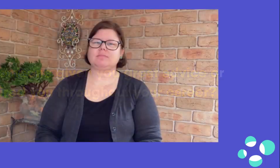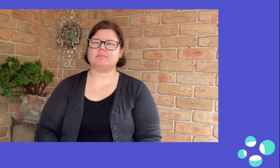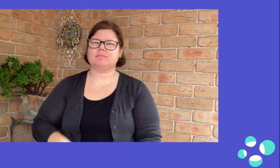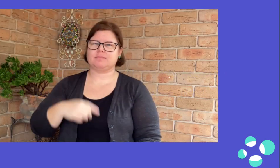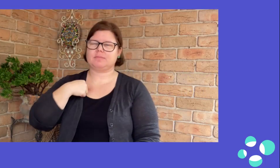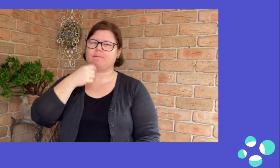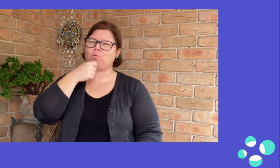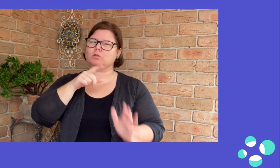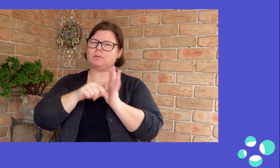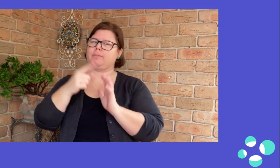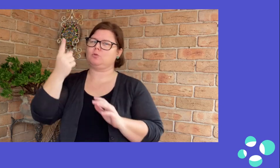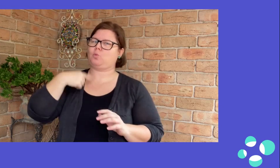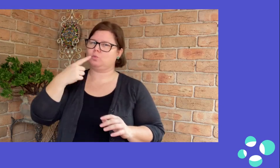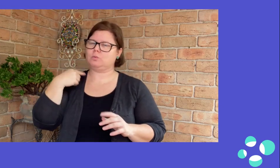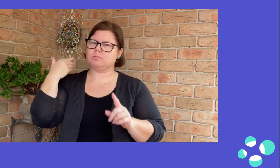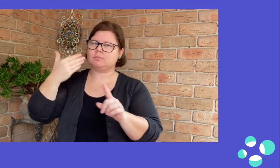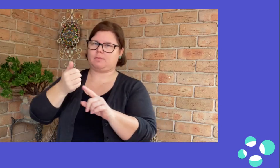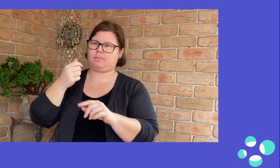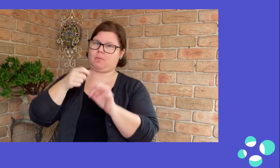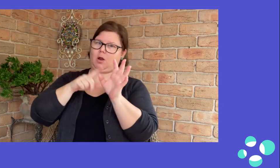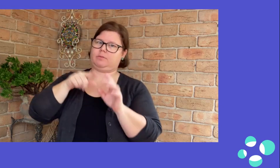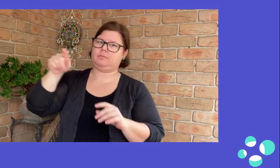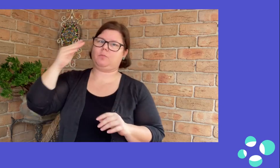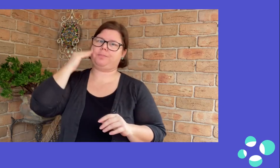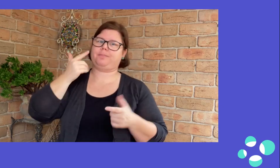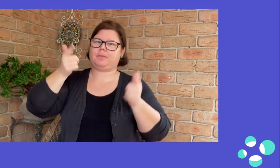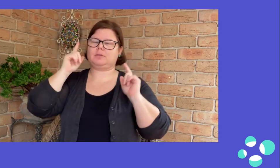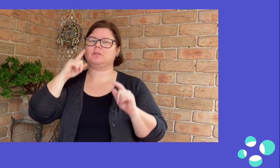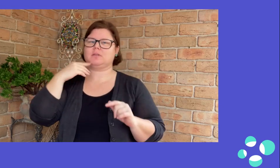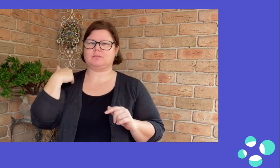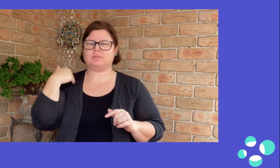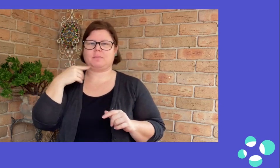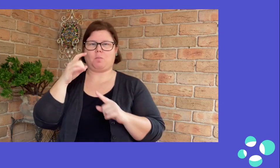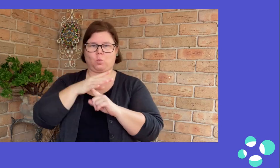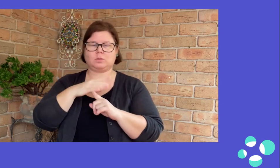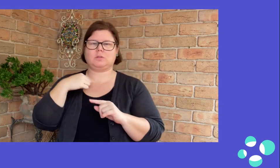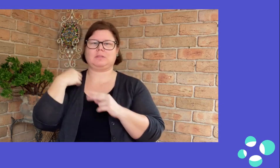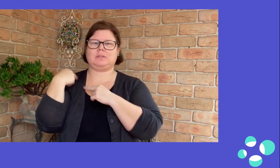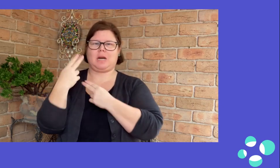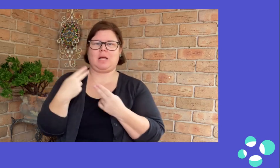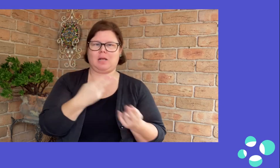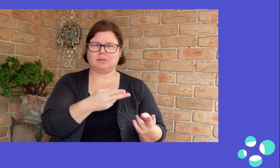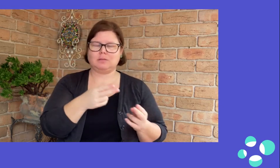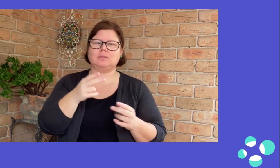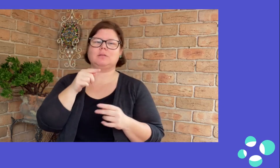I was asked what advice I've received in my career. I have previously been told by manager who is a woman,